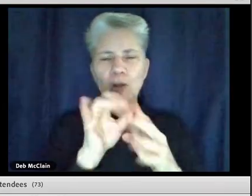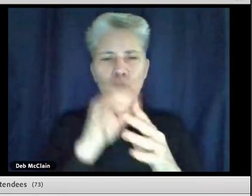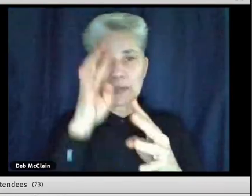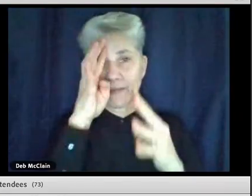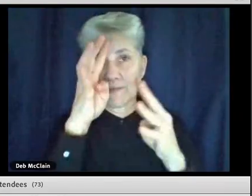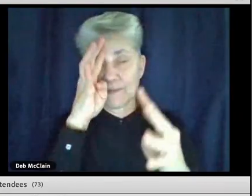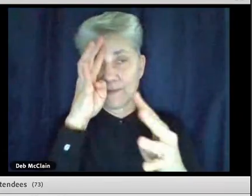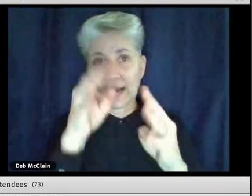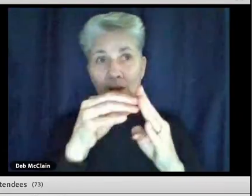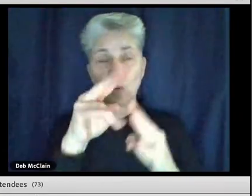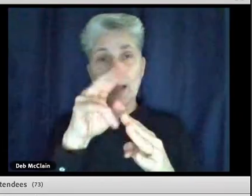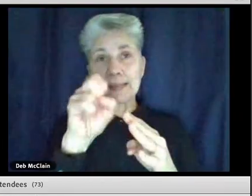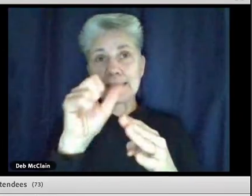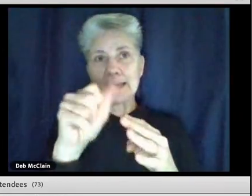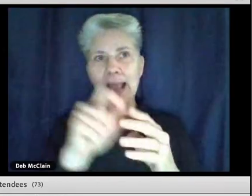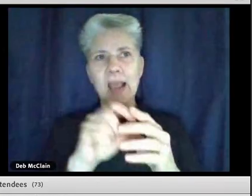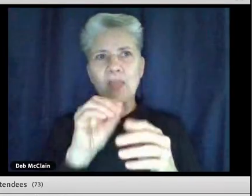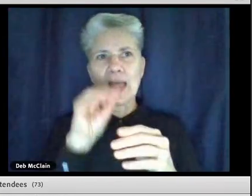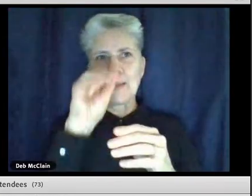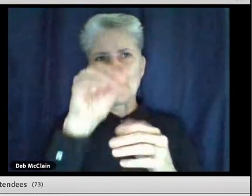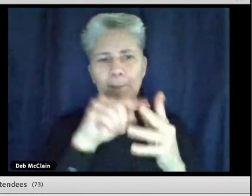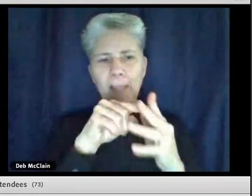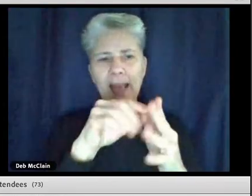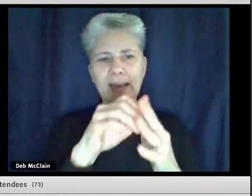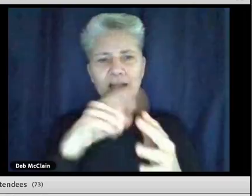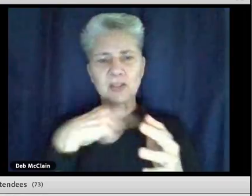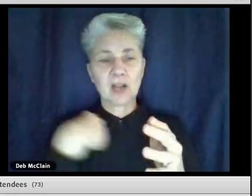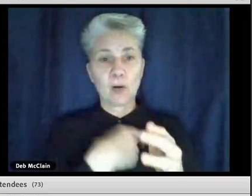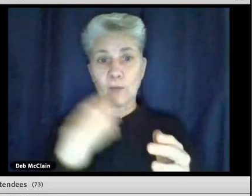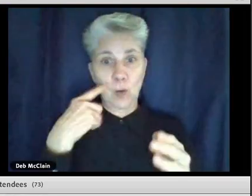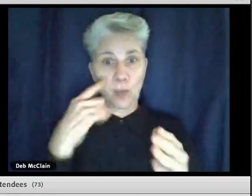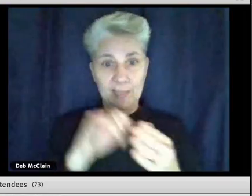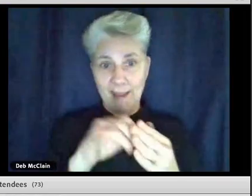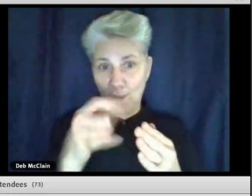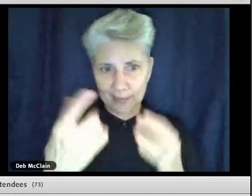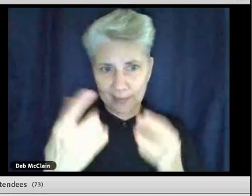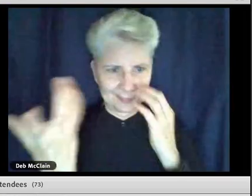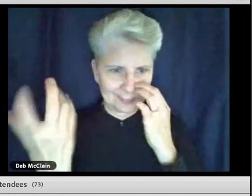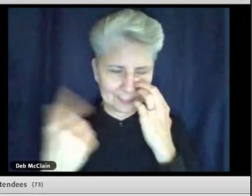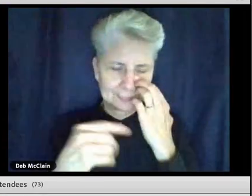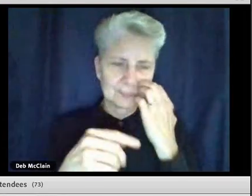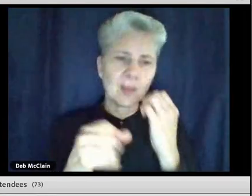Other things like YouTube, the coronavirus was invented and patented in the USA and then planted in China.